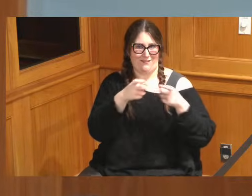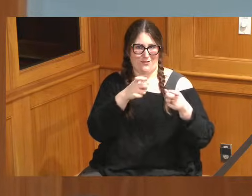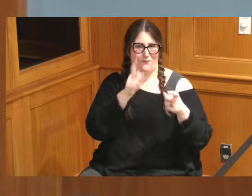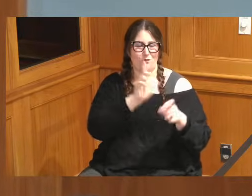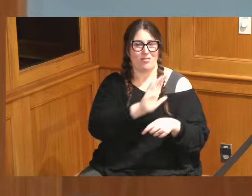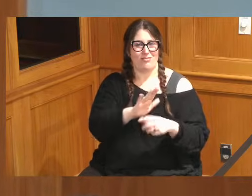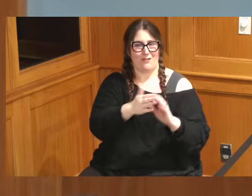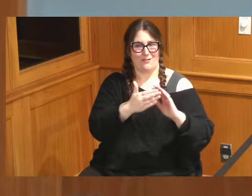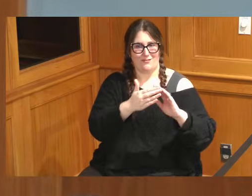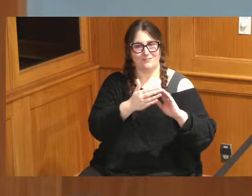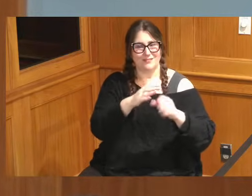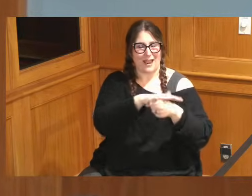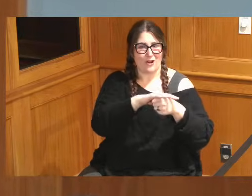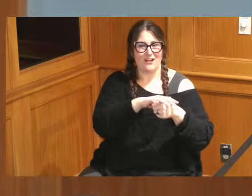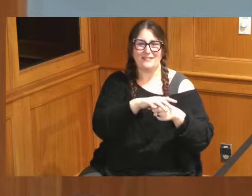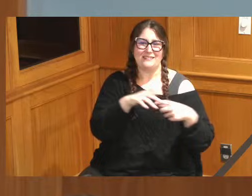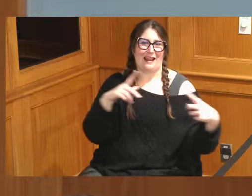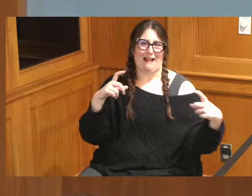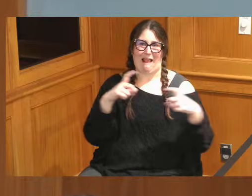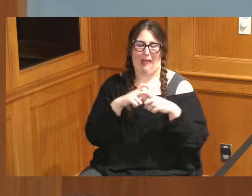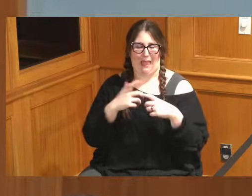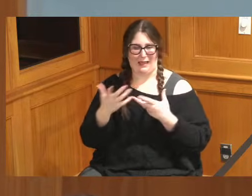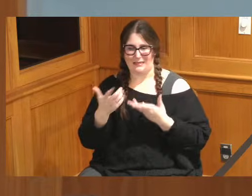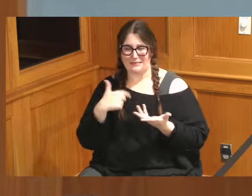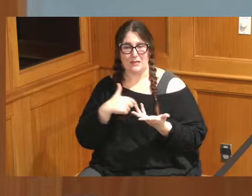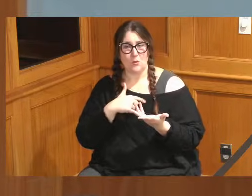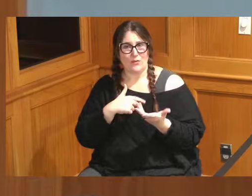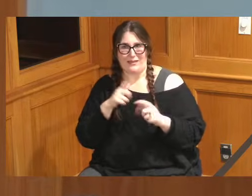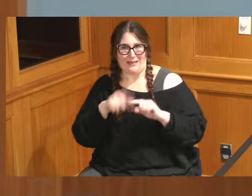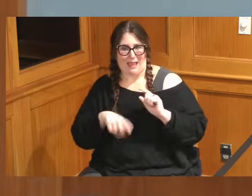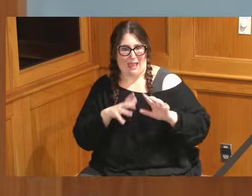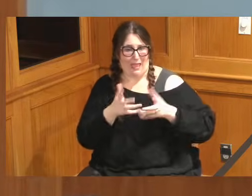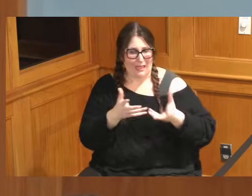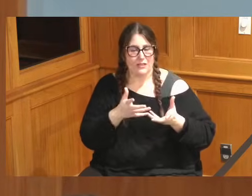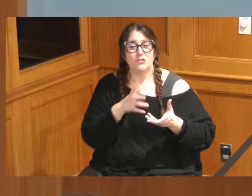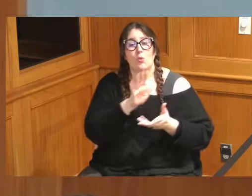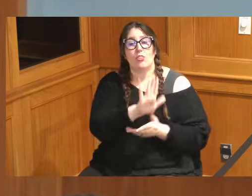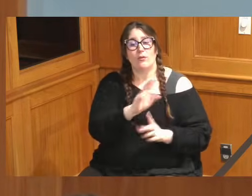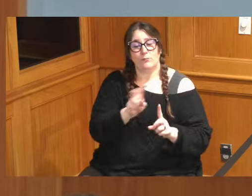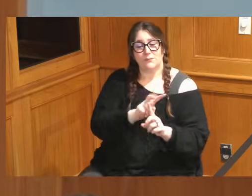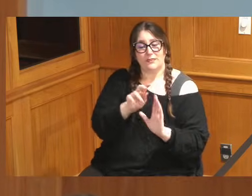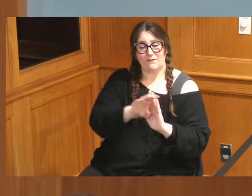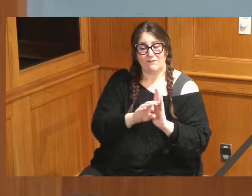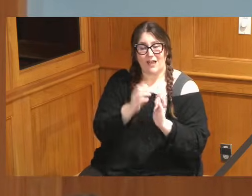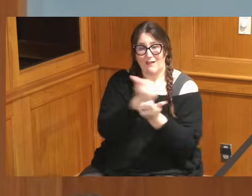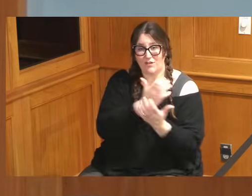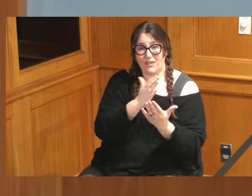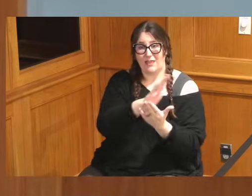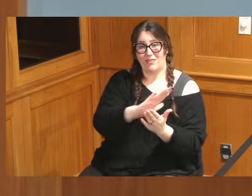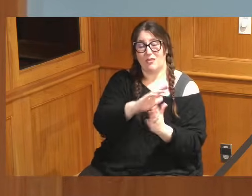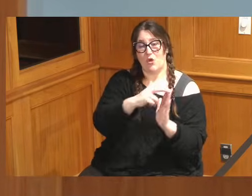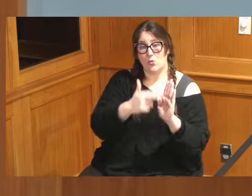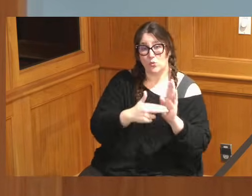complicate this. So, we can't if they can change their incentives internally, then it helps out.